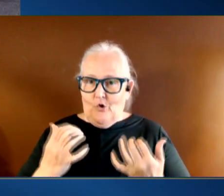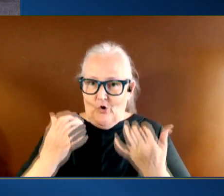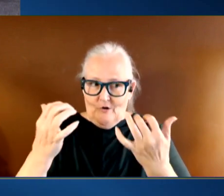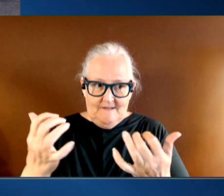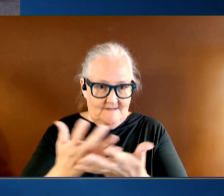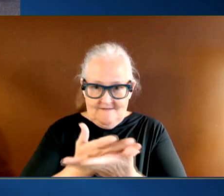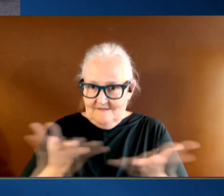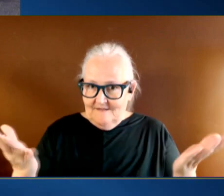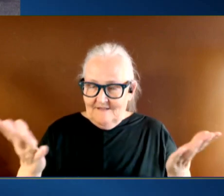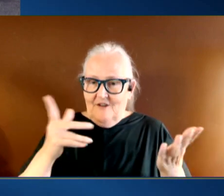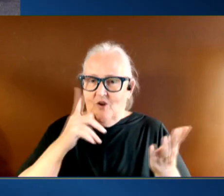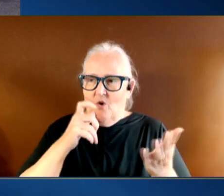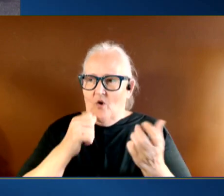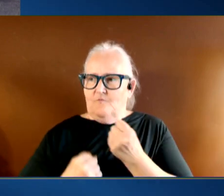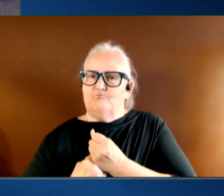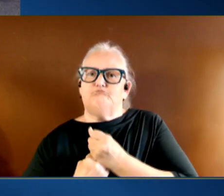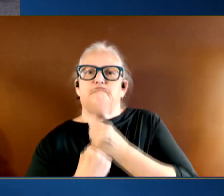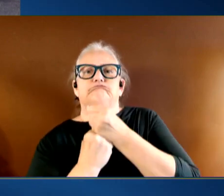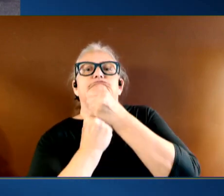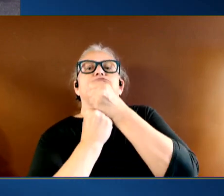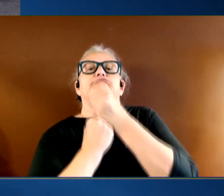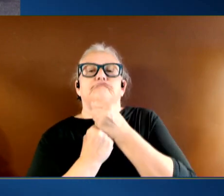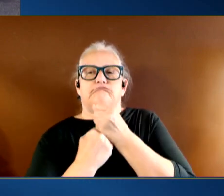me up and supported me through so many things, and they're going to do the same